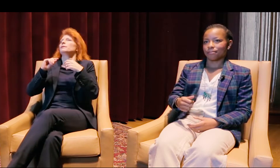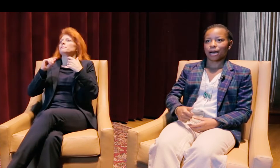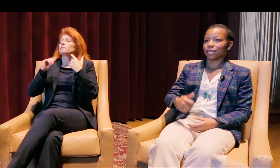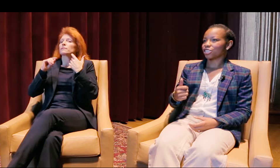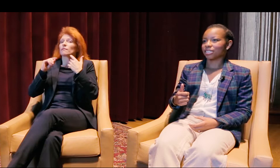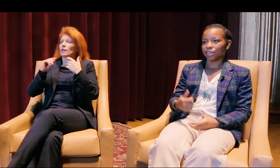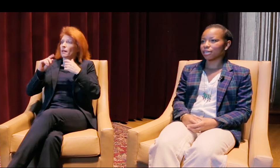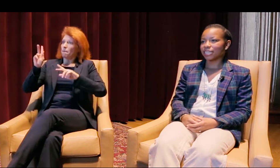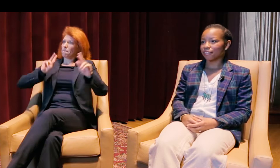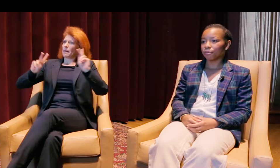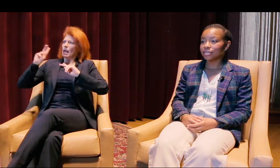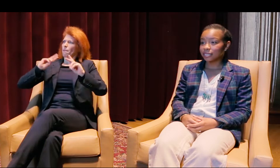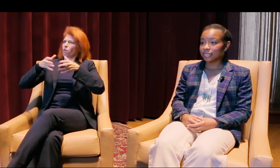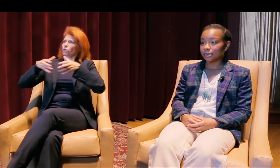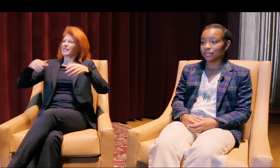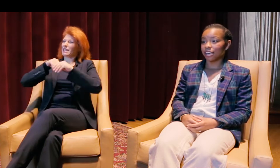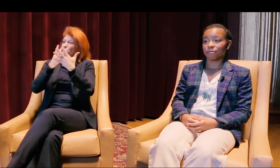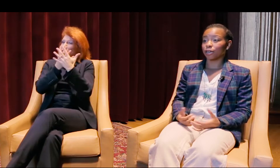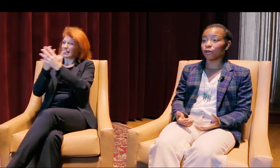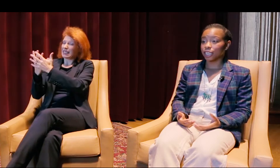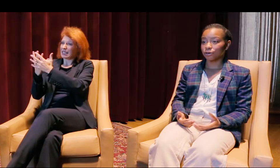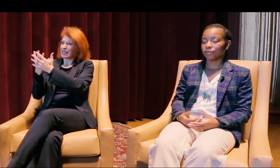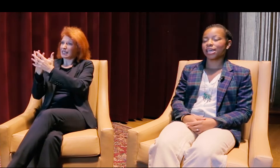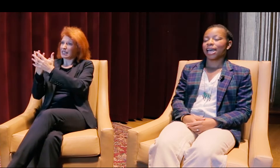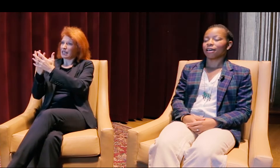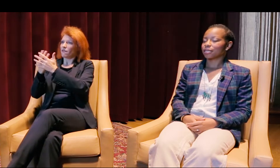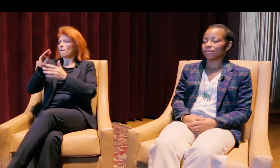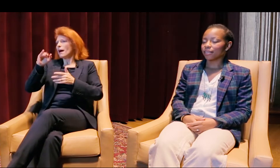populations increasing in the prison systems of minority youth, that was something